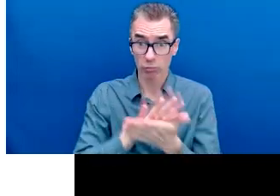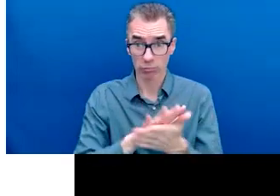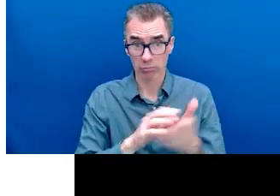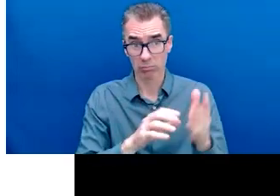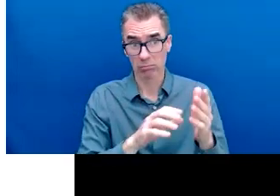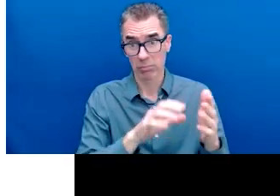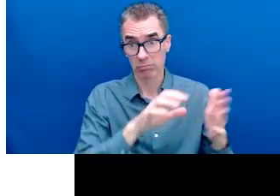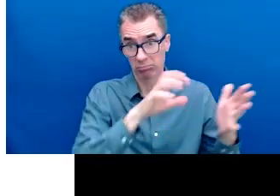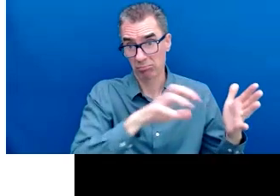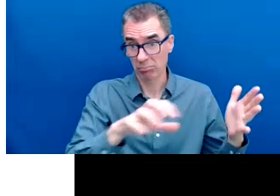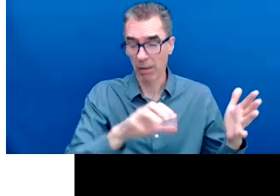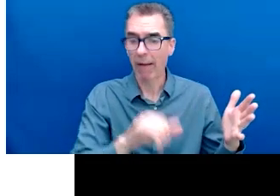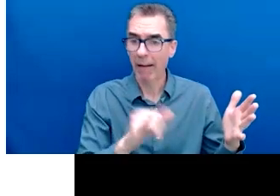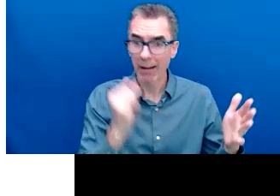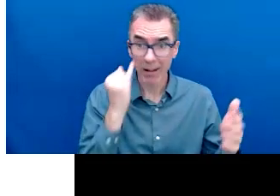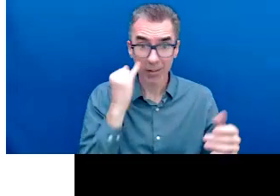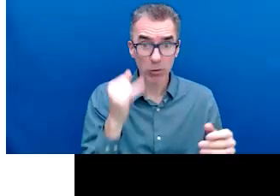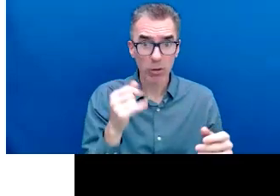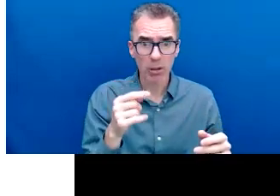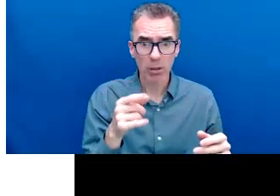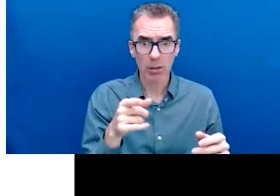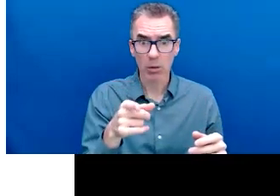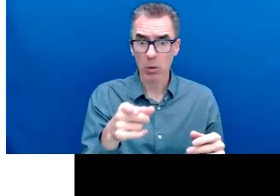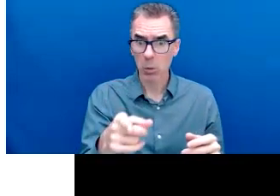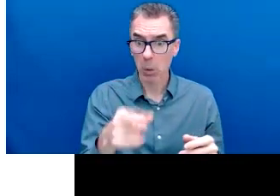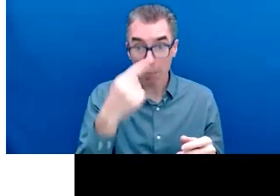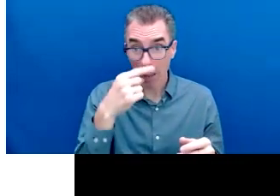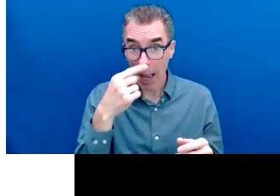if you don't get easily overwhelmed by too many search results, or,